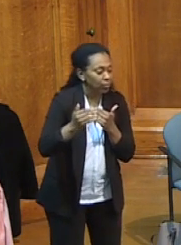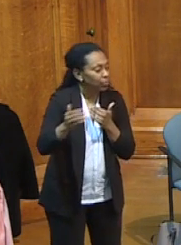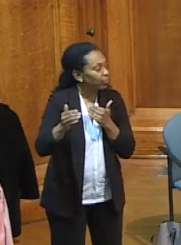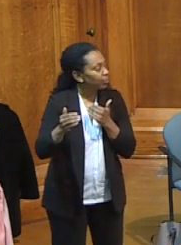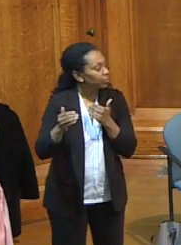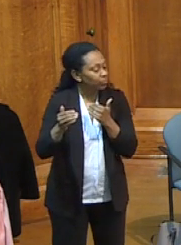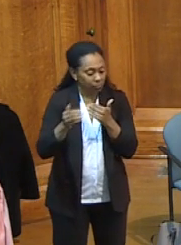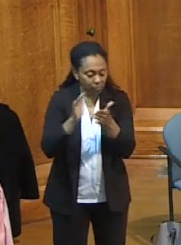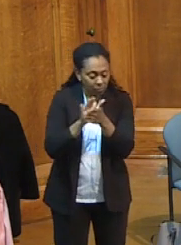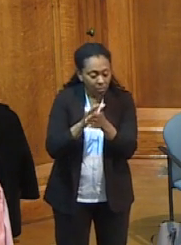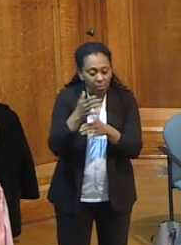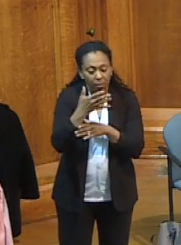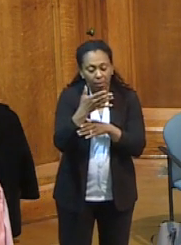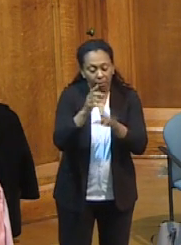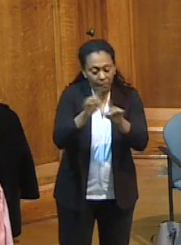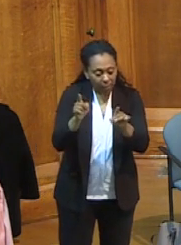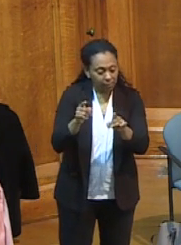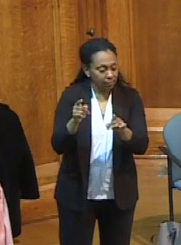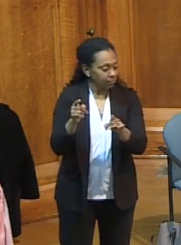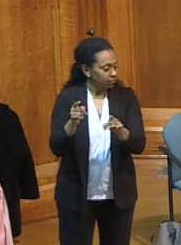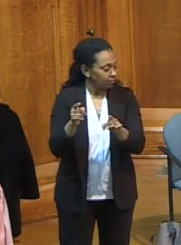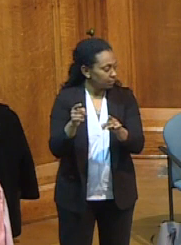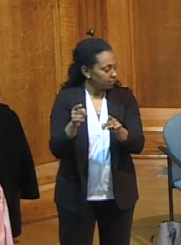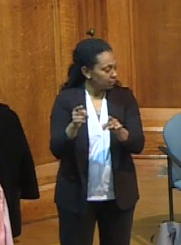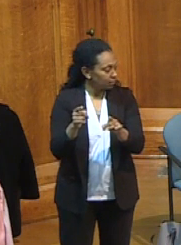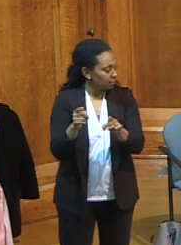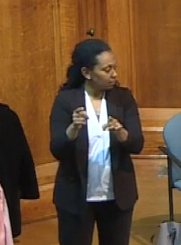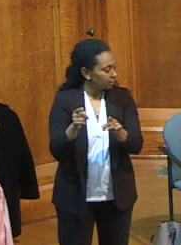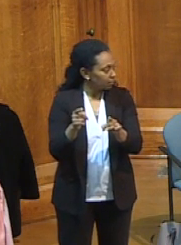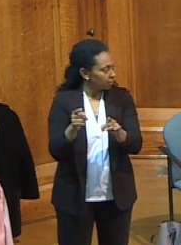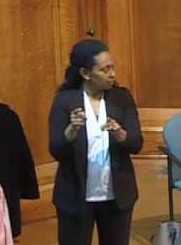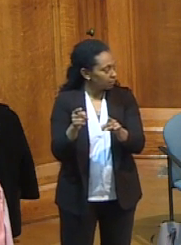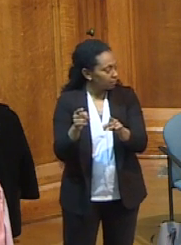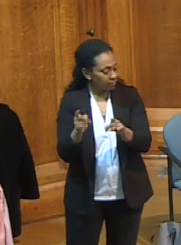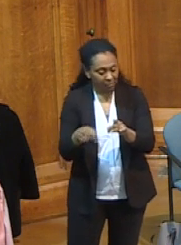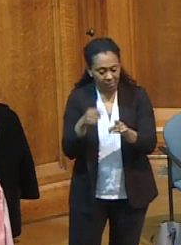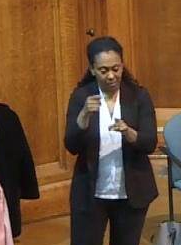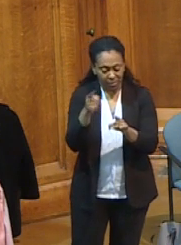but there is disappointing evidence in the history